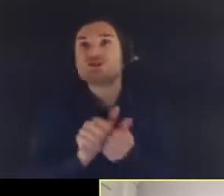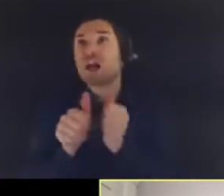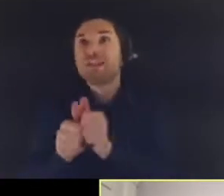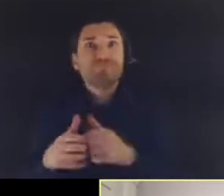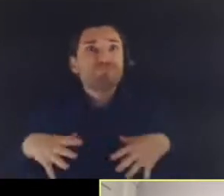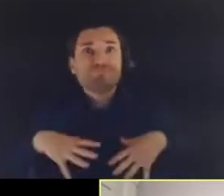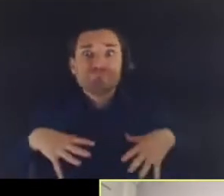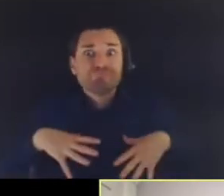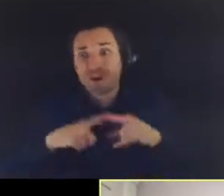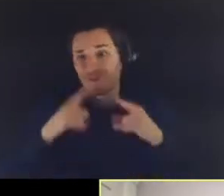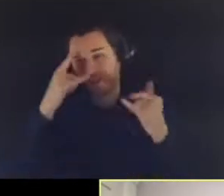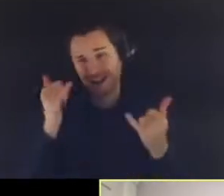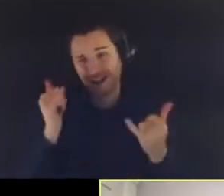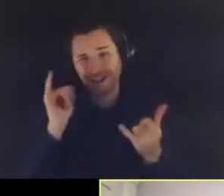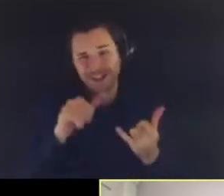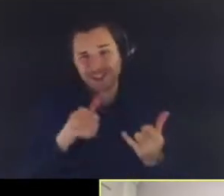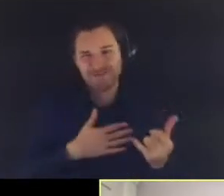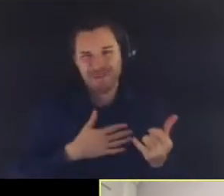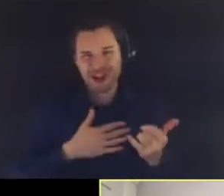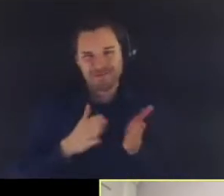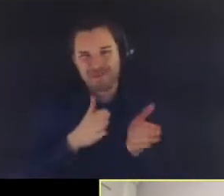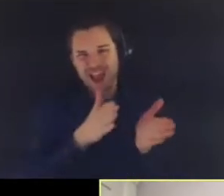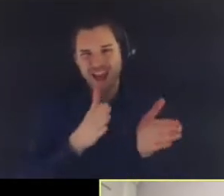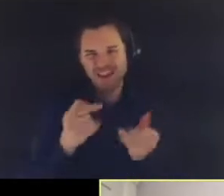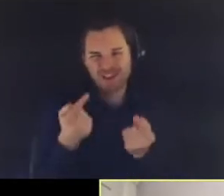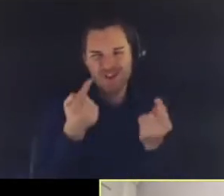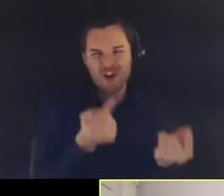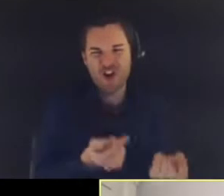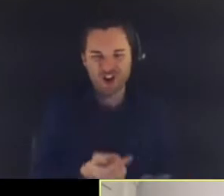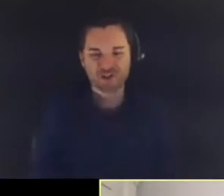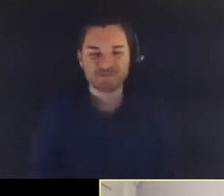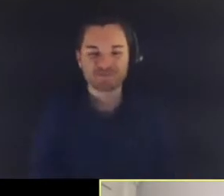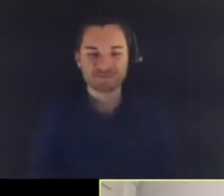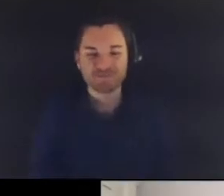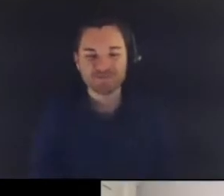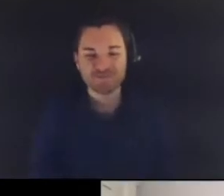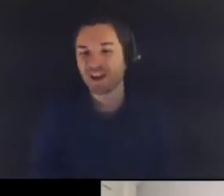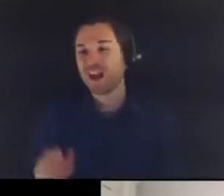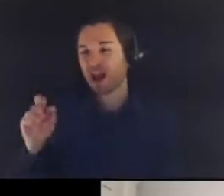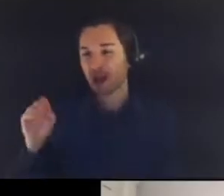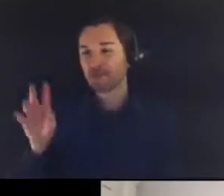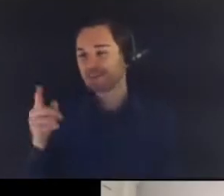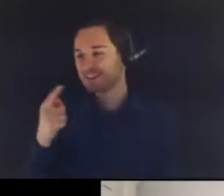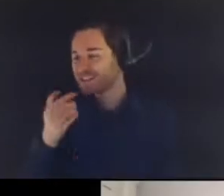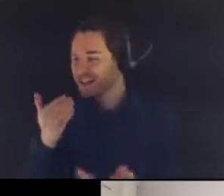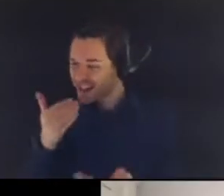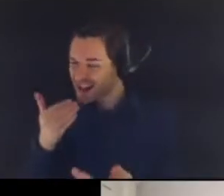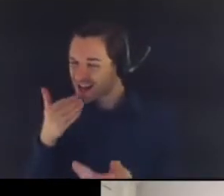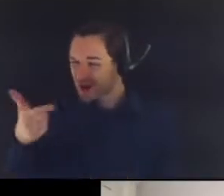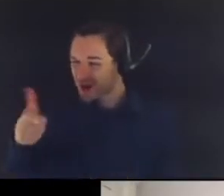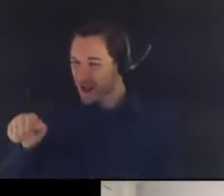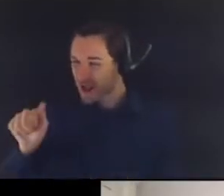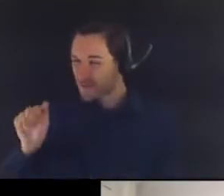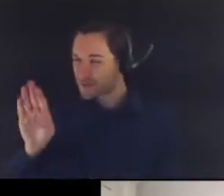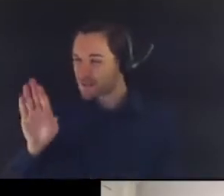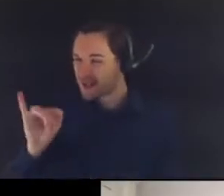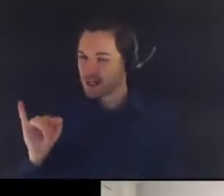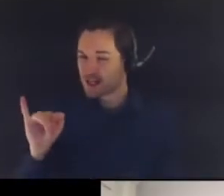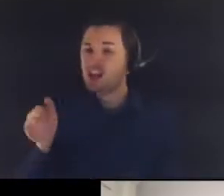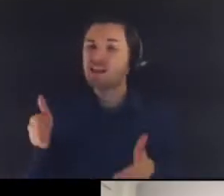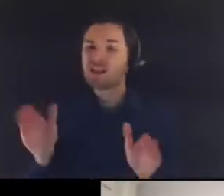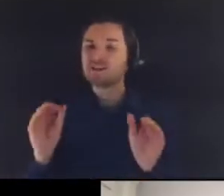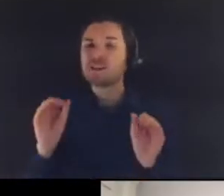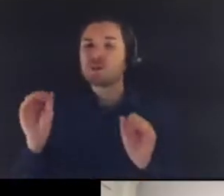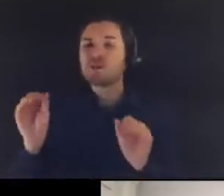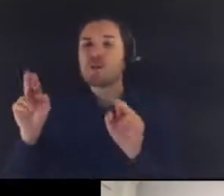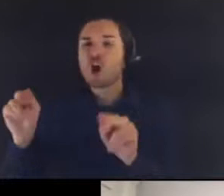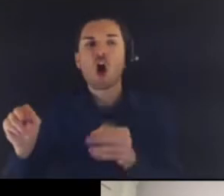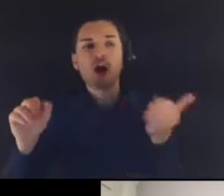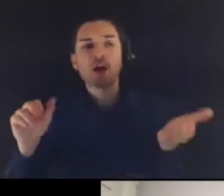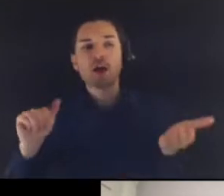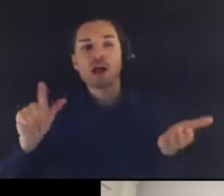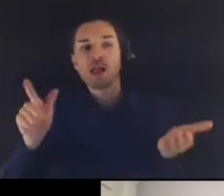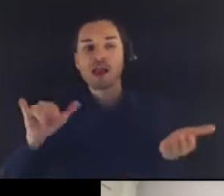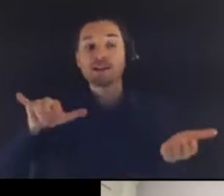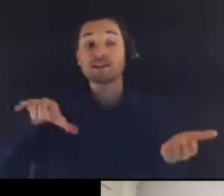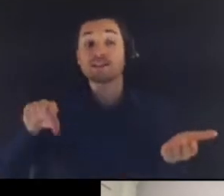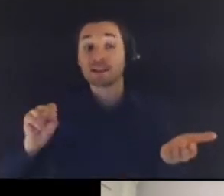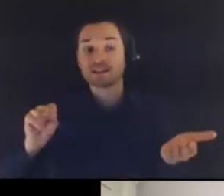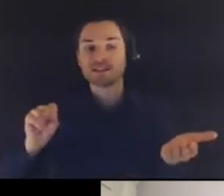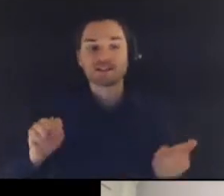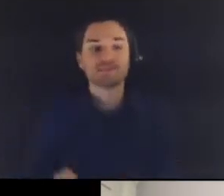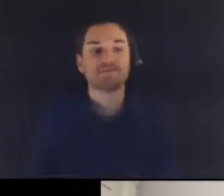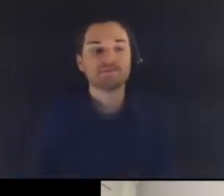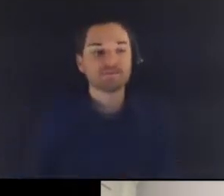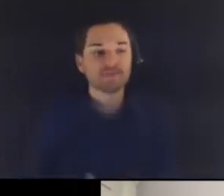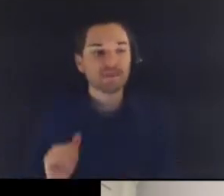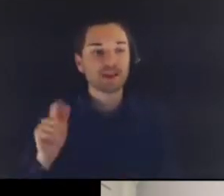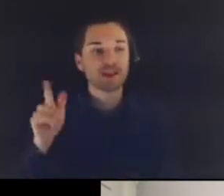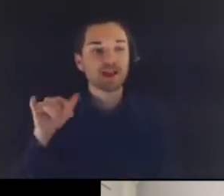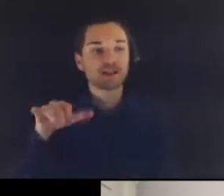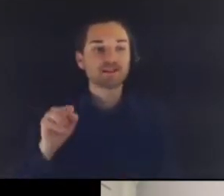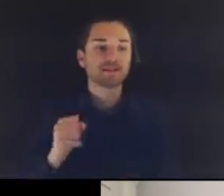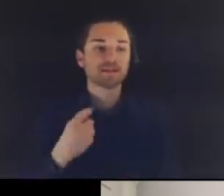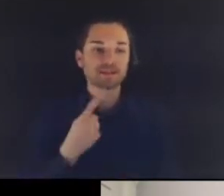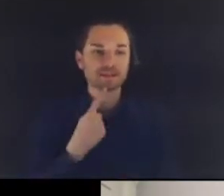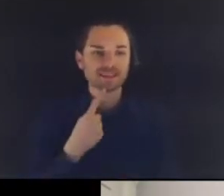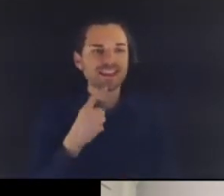Alexis Toliver It s a challenge. I m a multiply marginalized